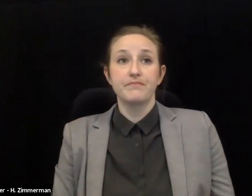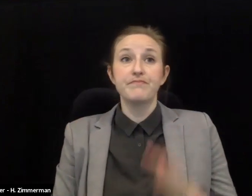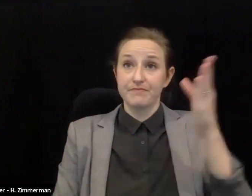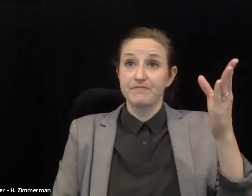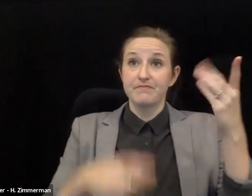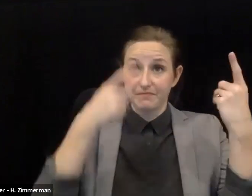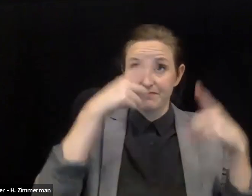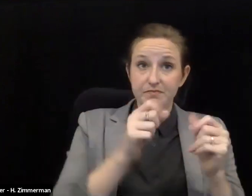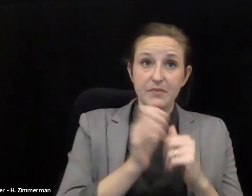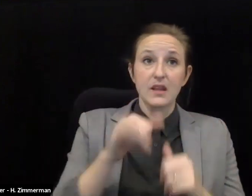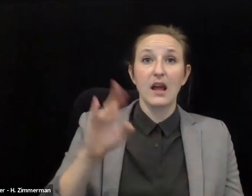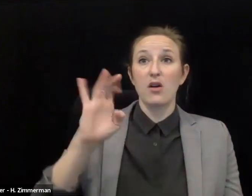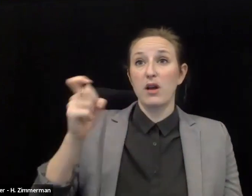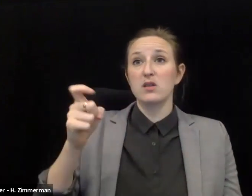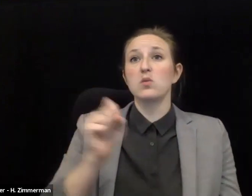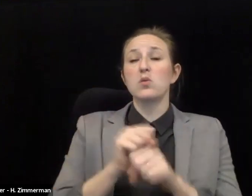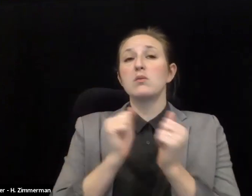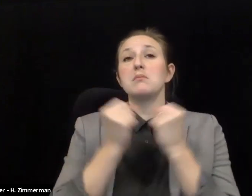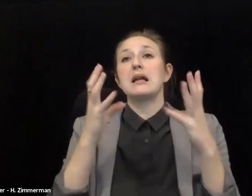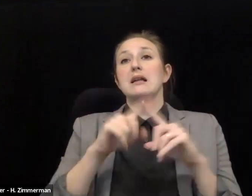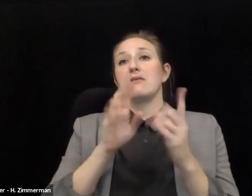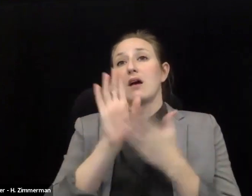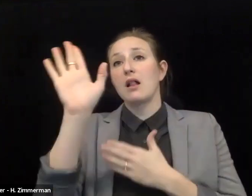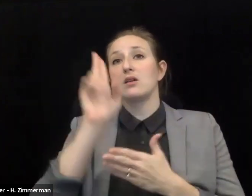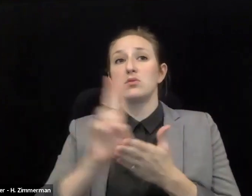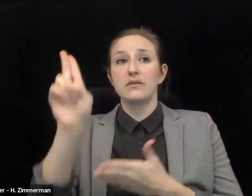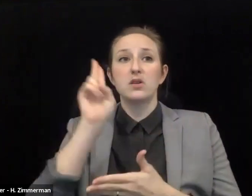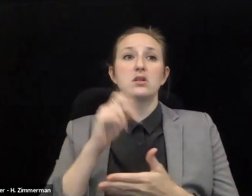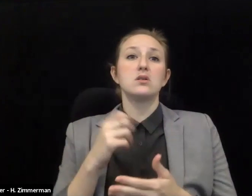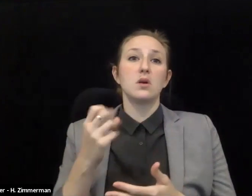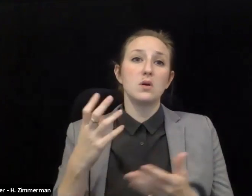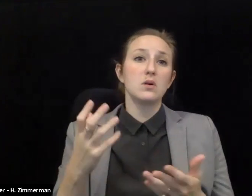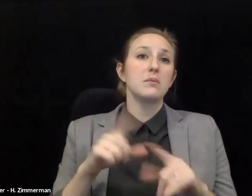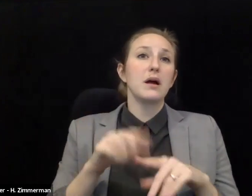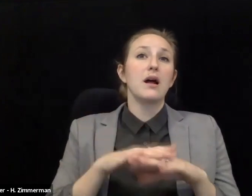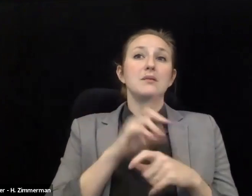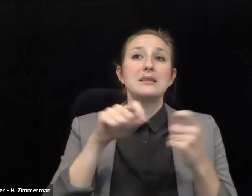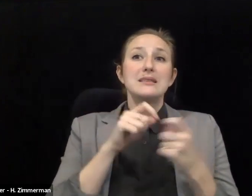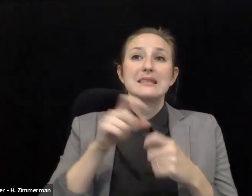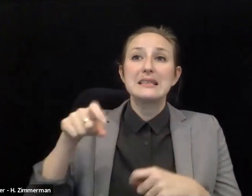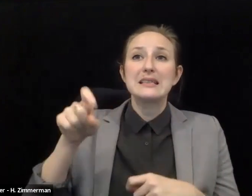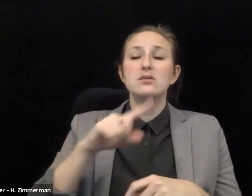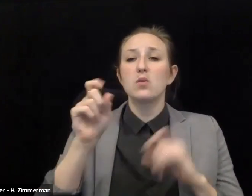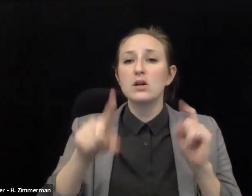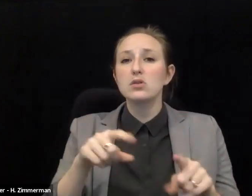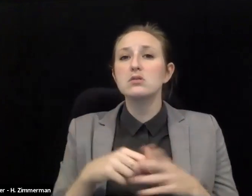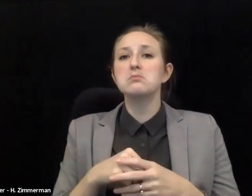That's a lot of different colleges and universities across the country. And so depending on what specific needs questions are more than happy to